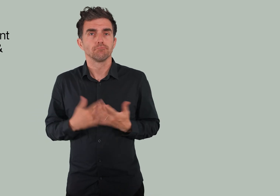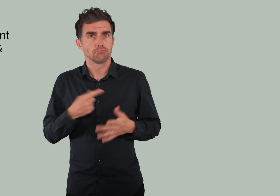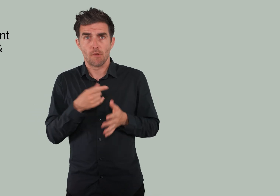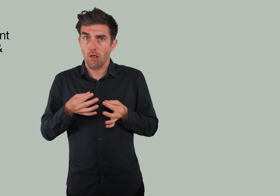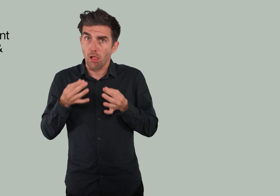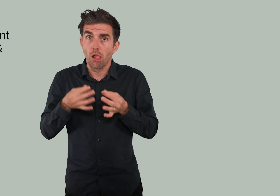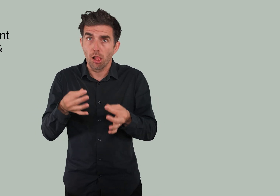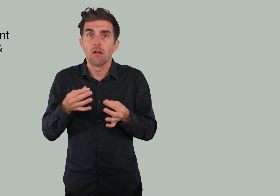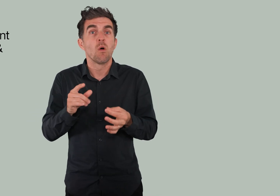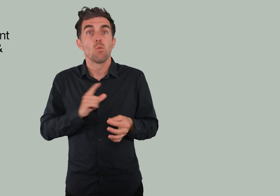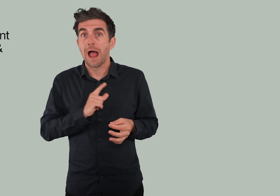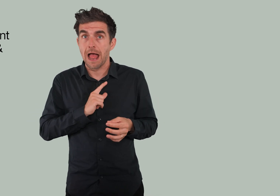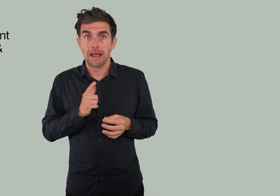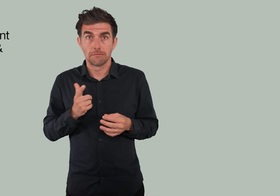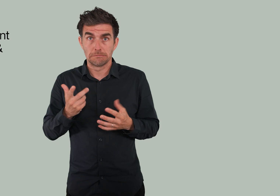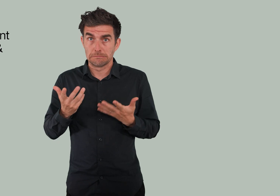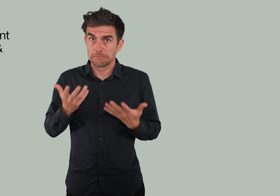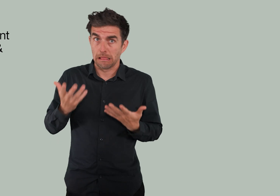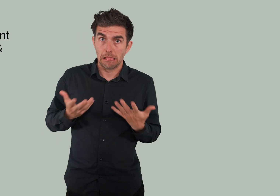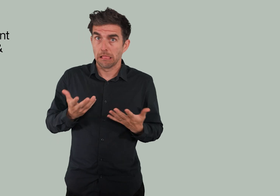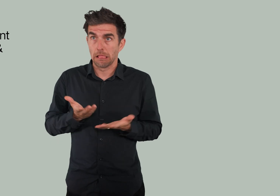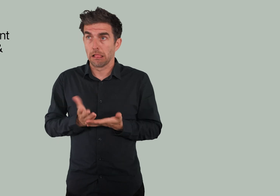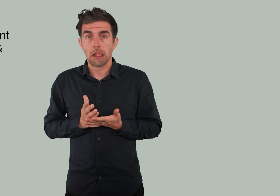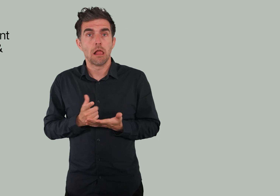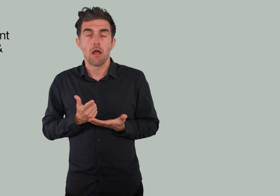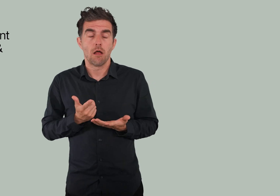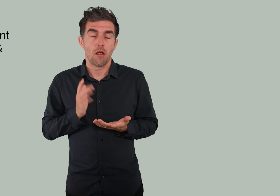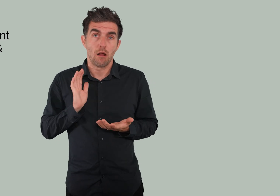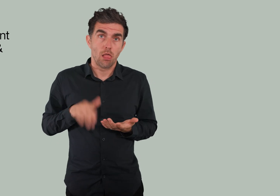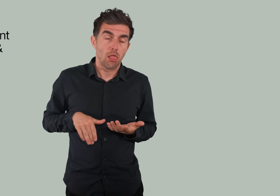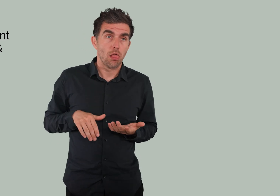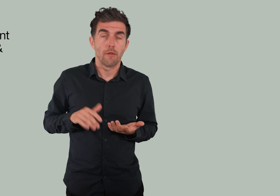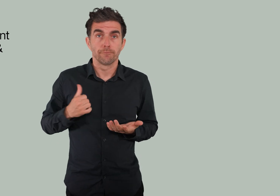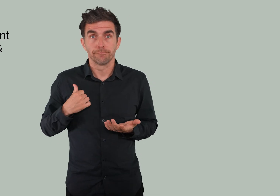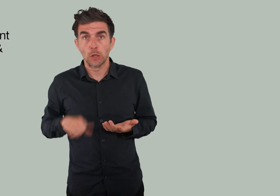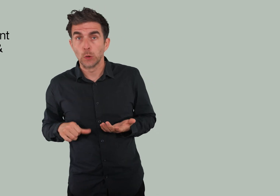This delay in initiating an application is commonly caused by a lack of motivation,